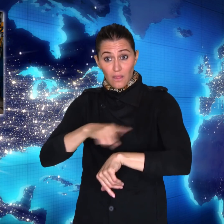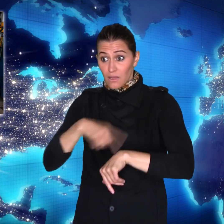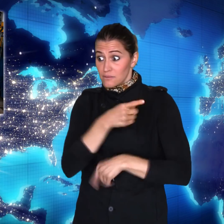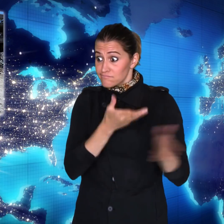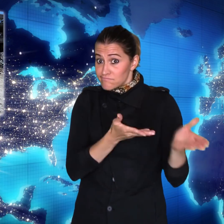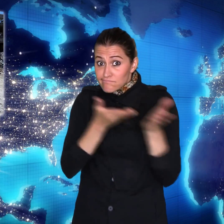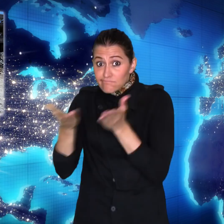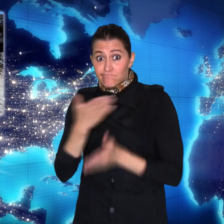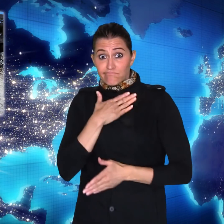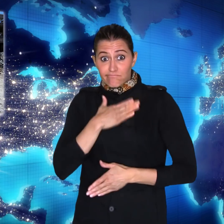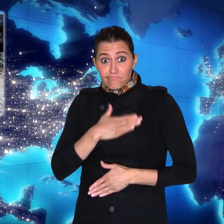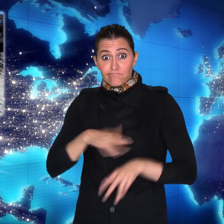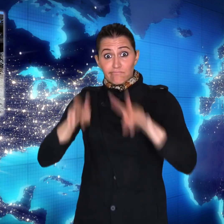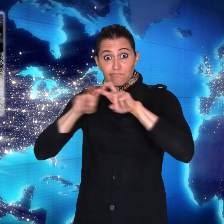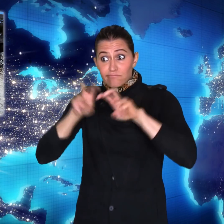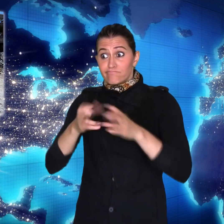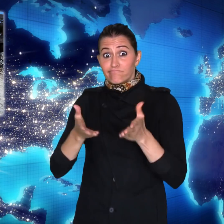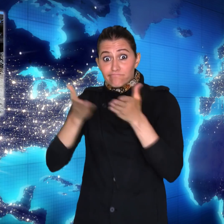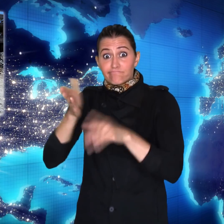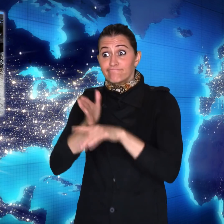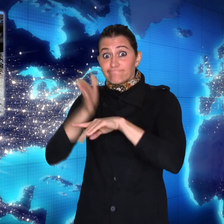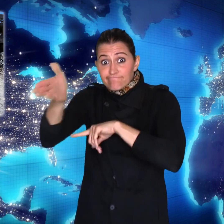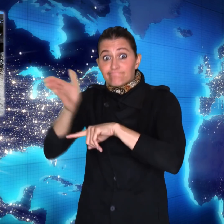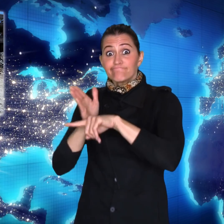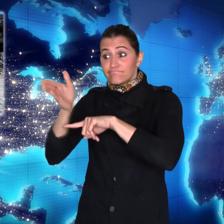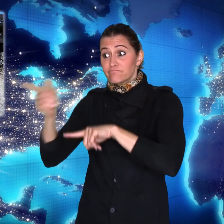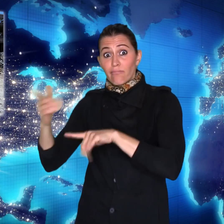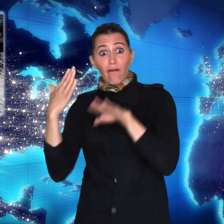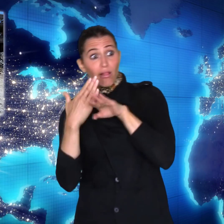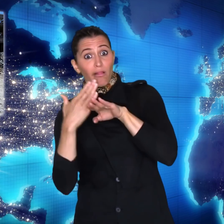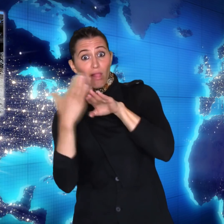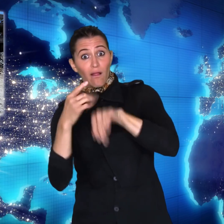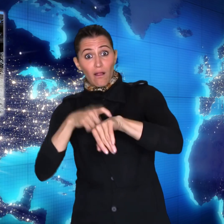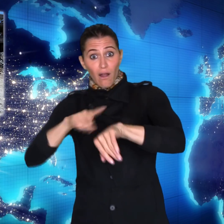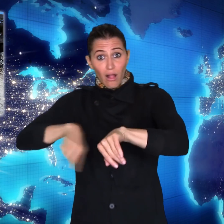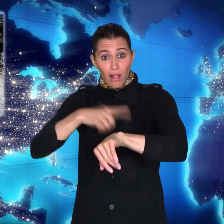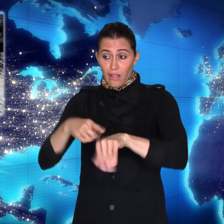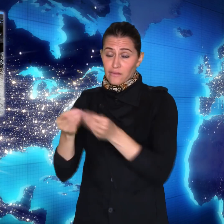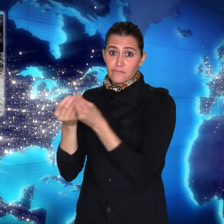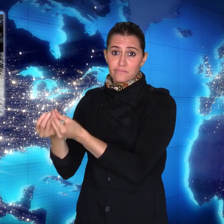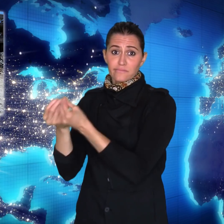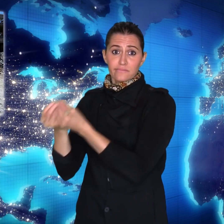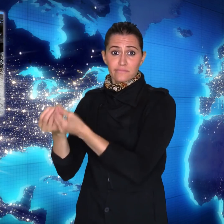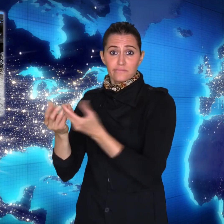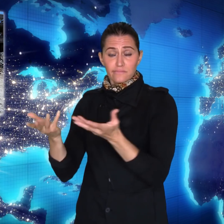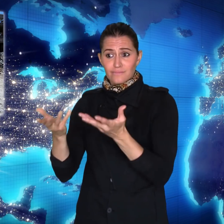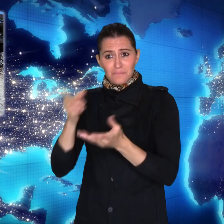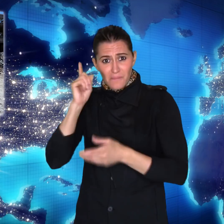inspectors’ visit to Douma to remove